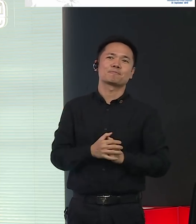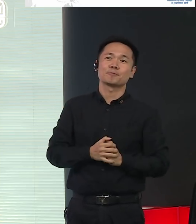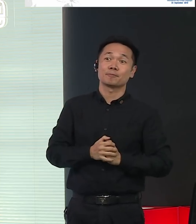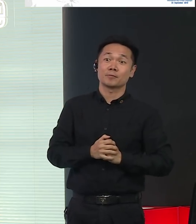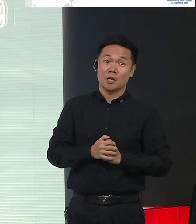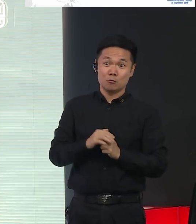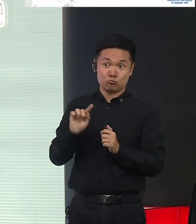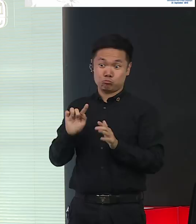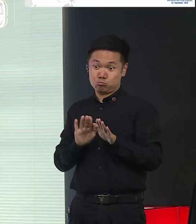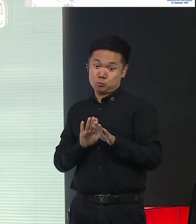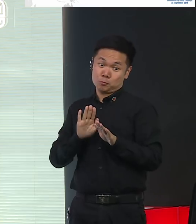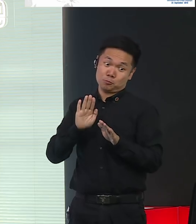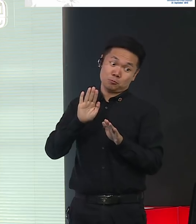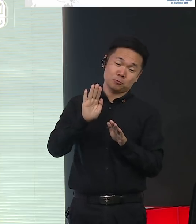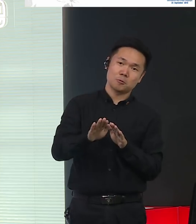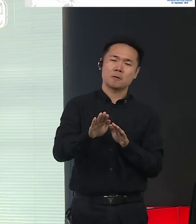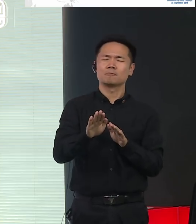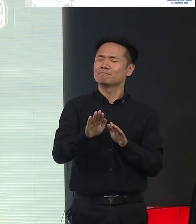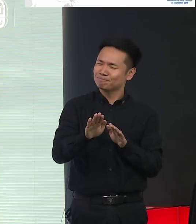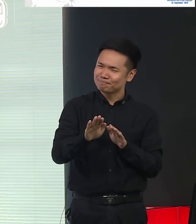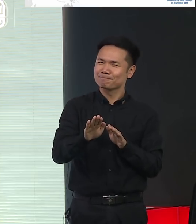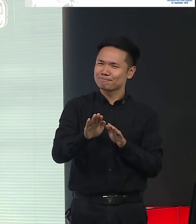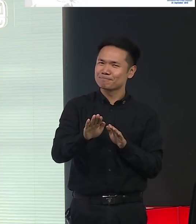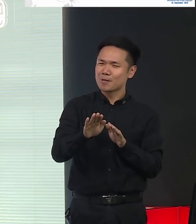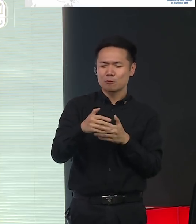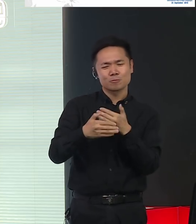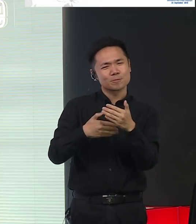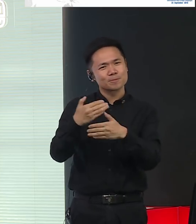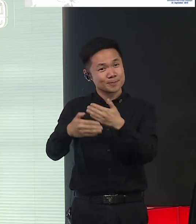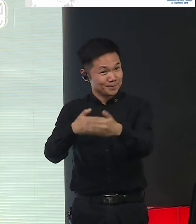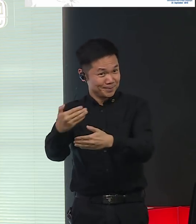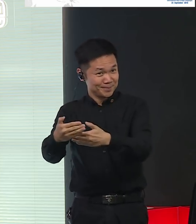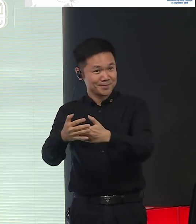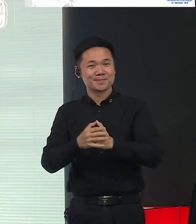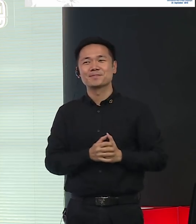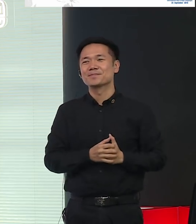also stars but I call myself, Tottori Prefecture as the holy land of sign languages.